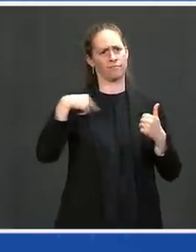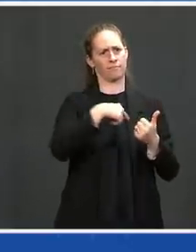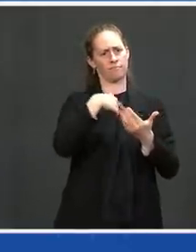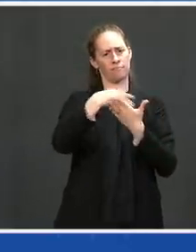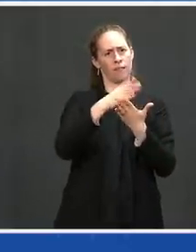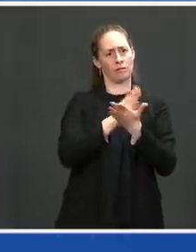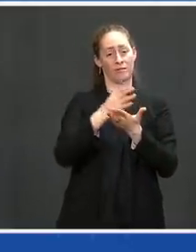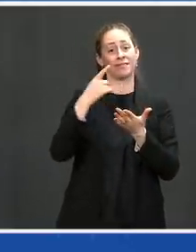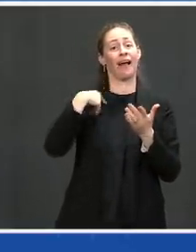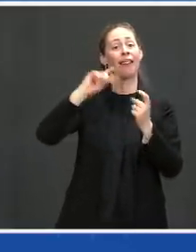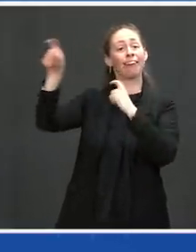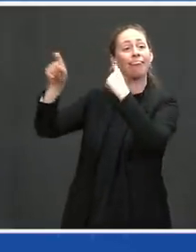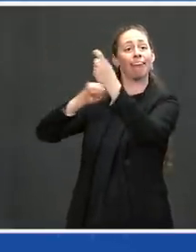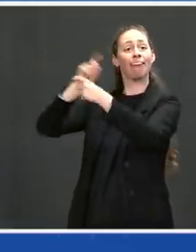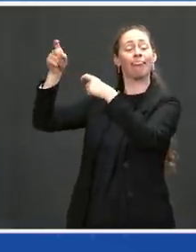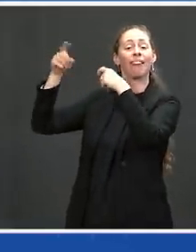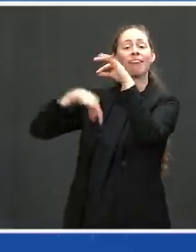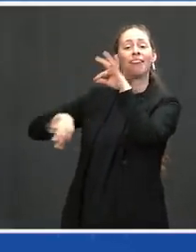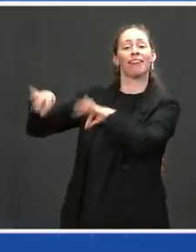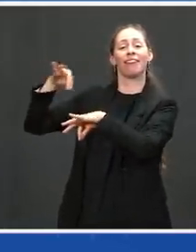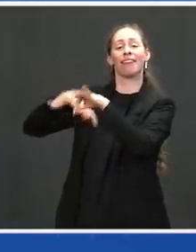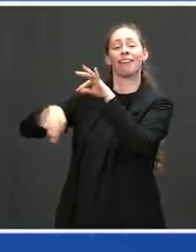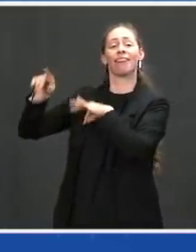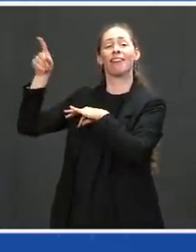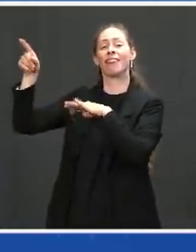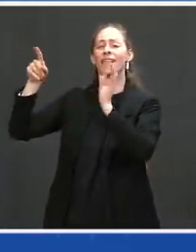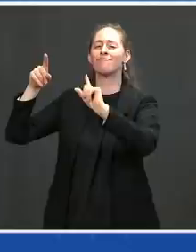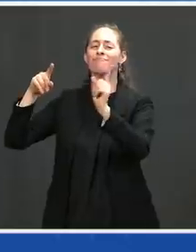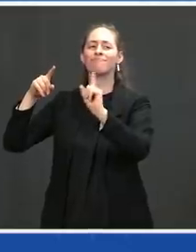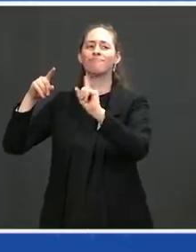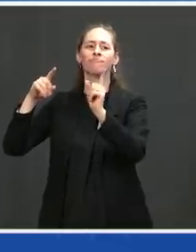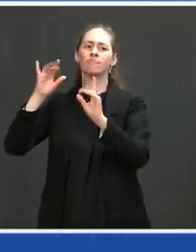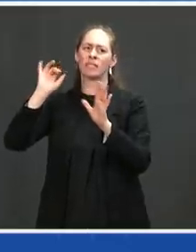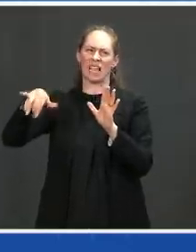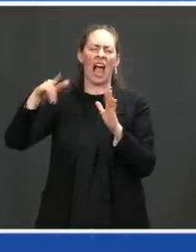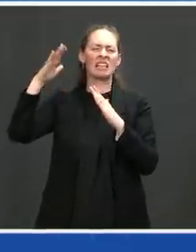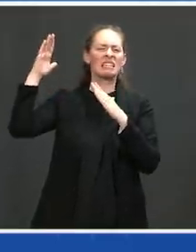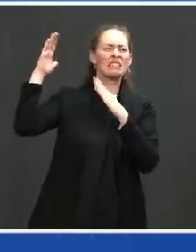90 of the Fortune 500 companies making billions of dollars not paying a cent in taxes;